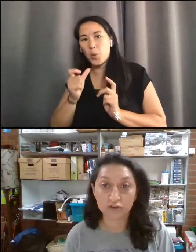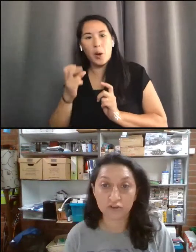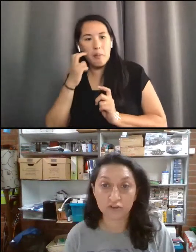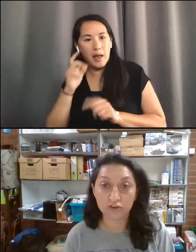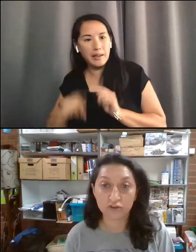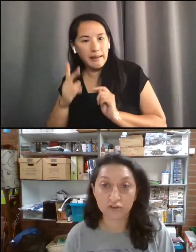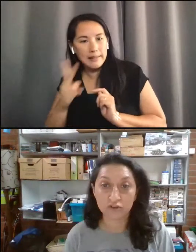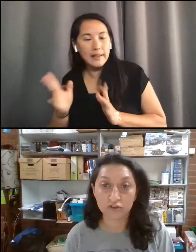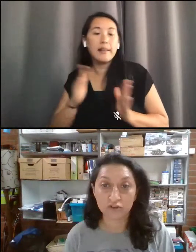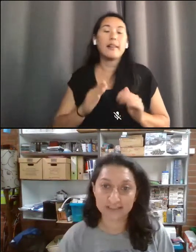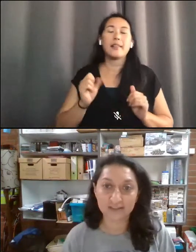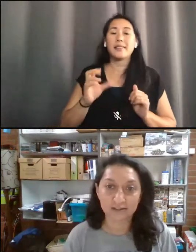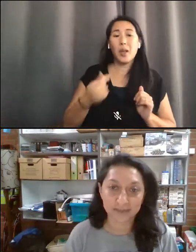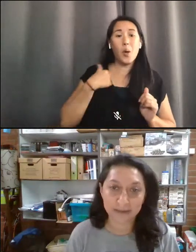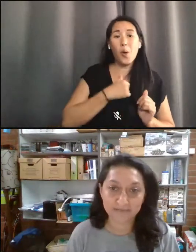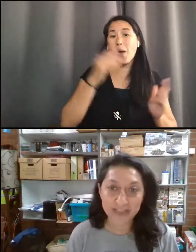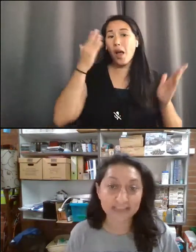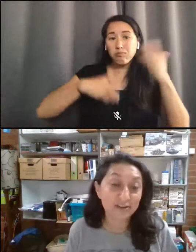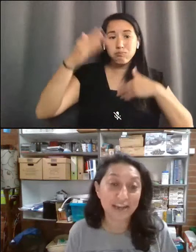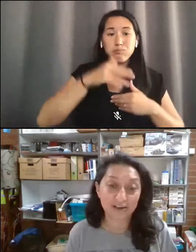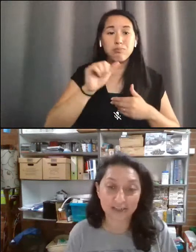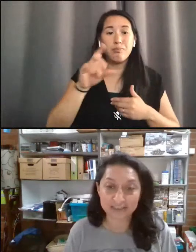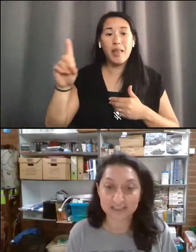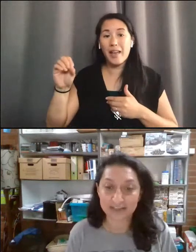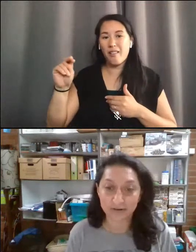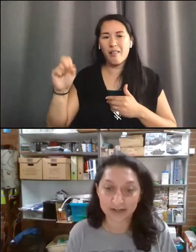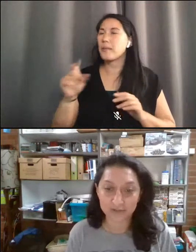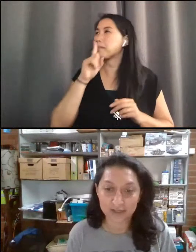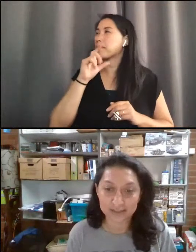that you know it's got these add-ons it's not um it's not an add-on it's just how the product works